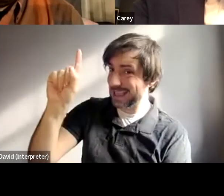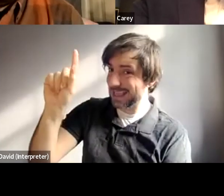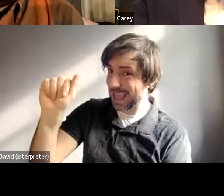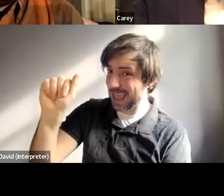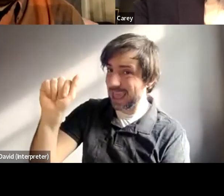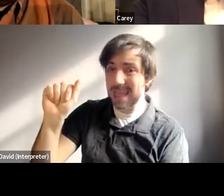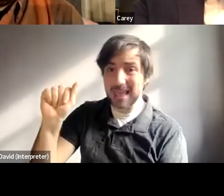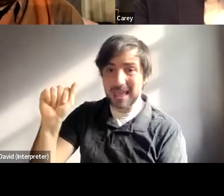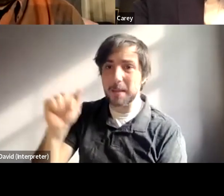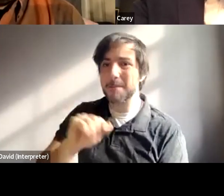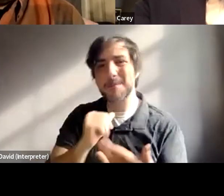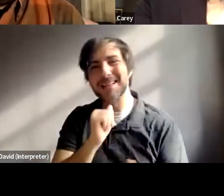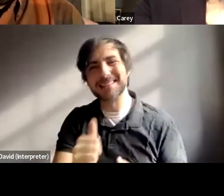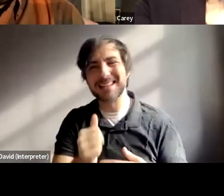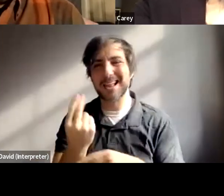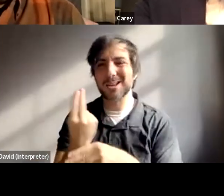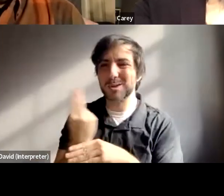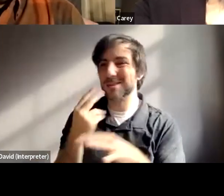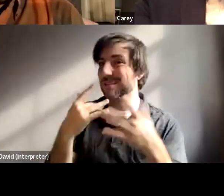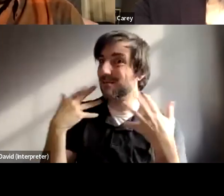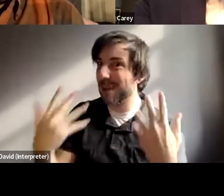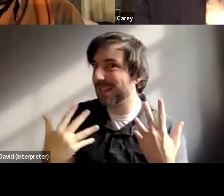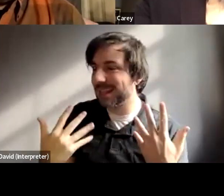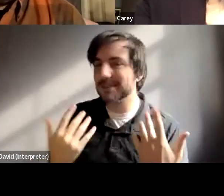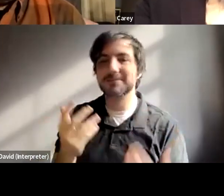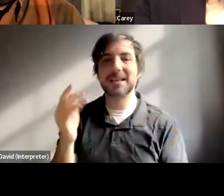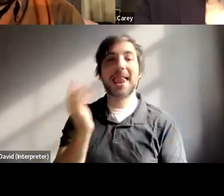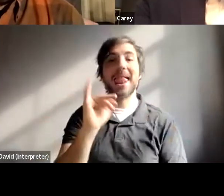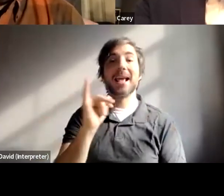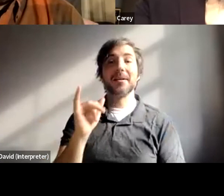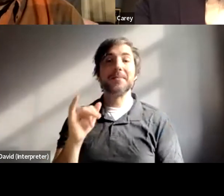. Things like the door button to open a door